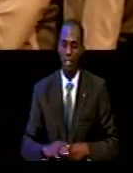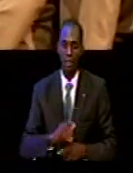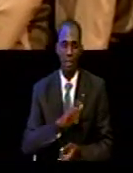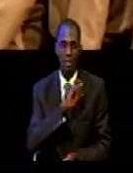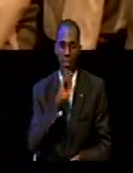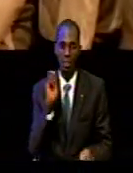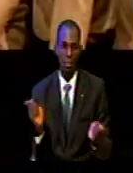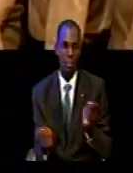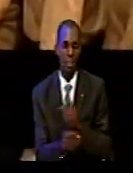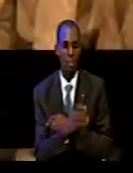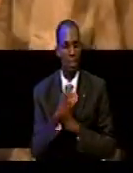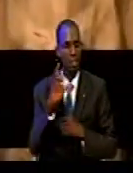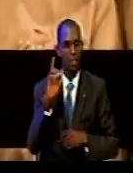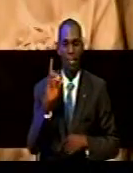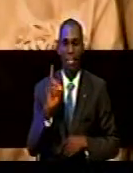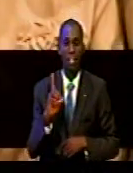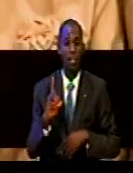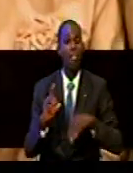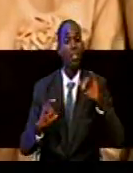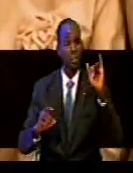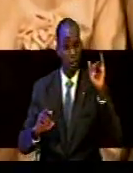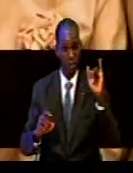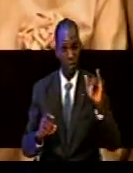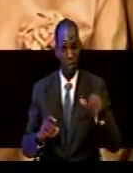is